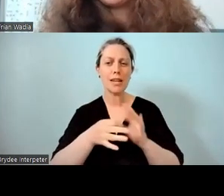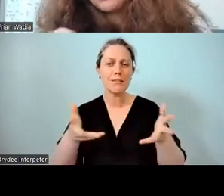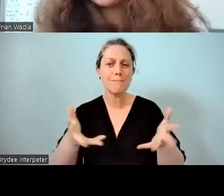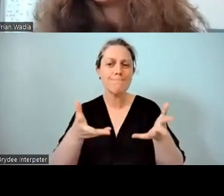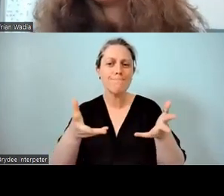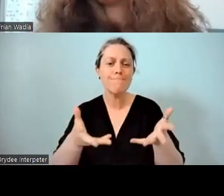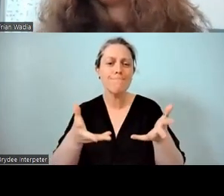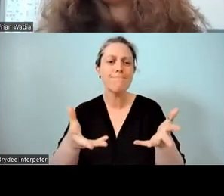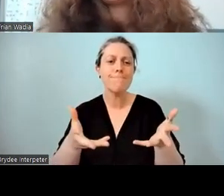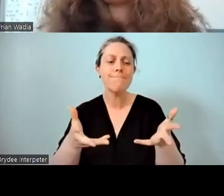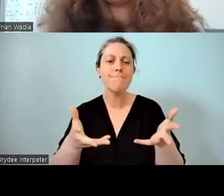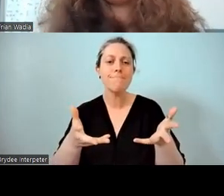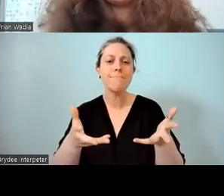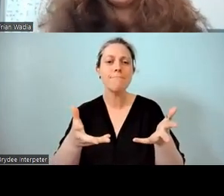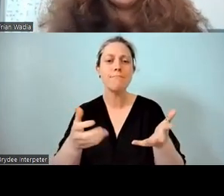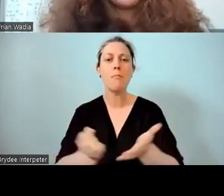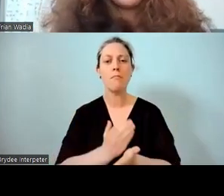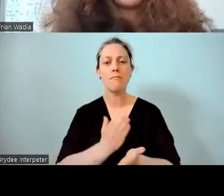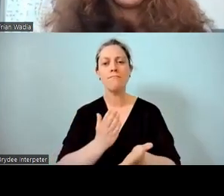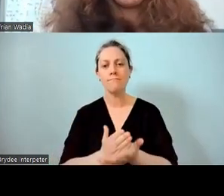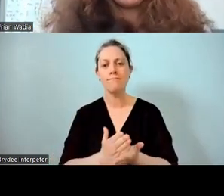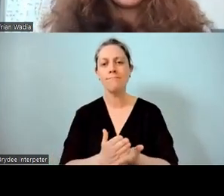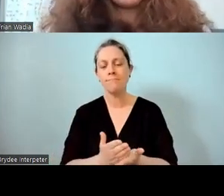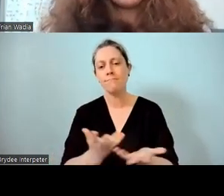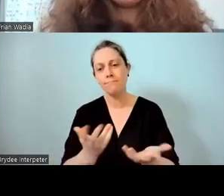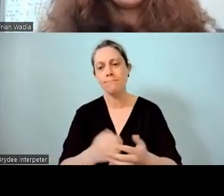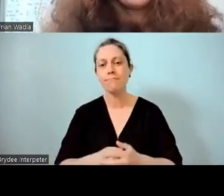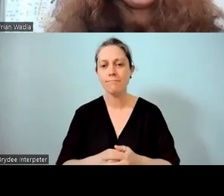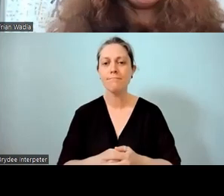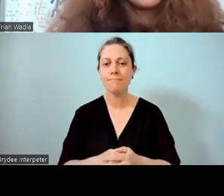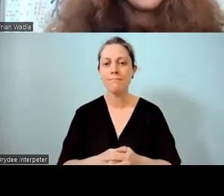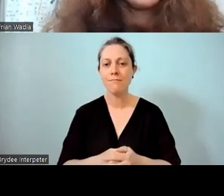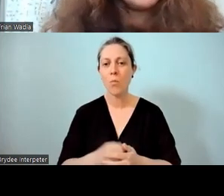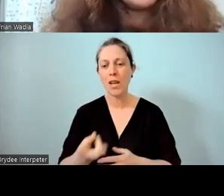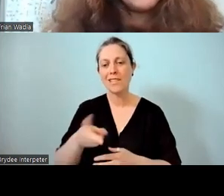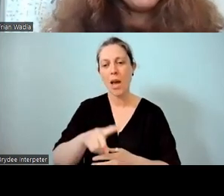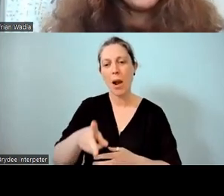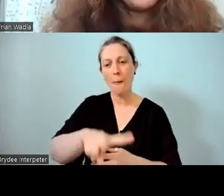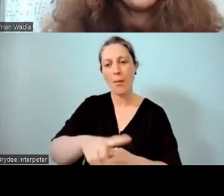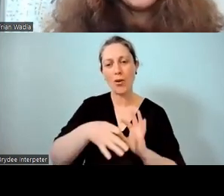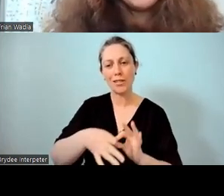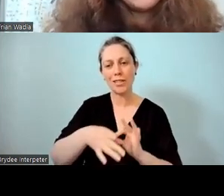and the natural supports to sort of, you know, develop. And then ultimately you've got the universally